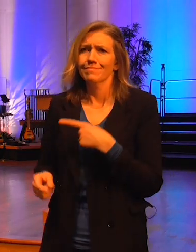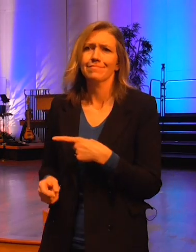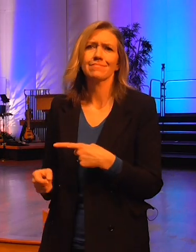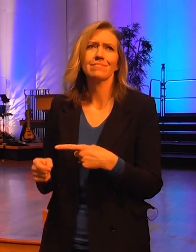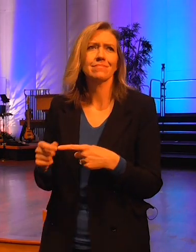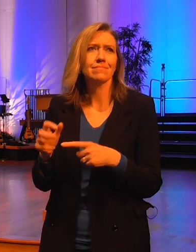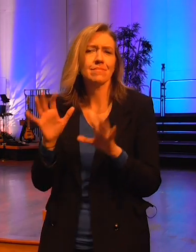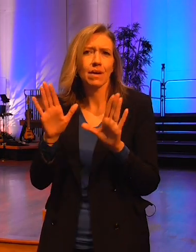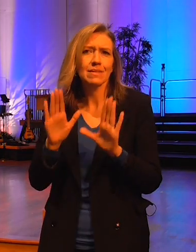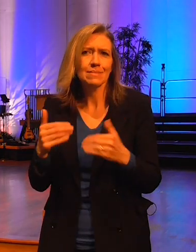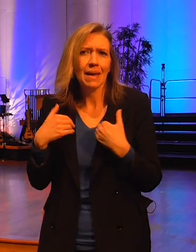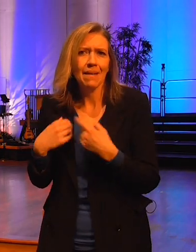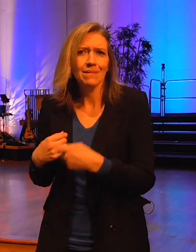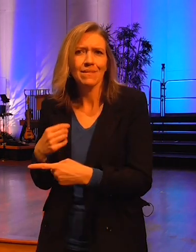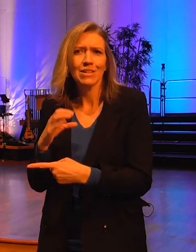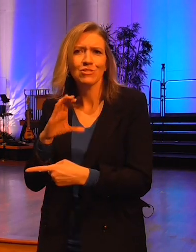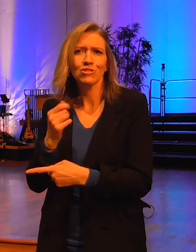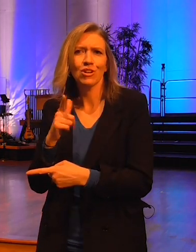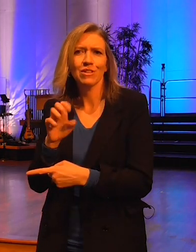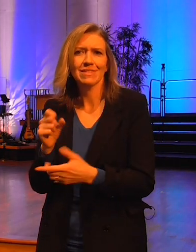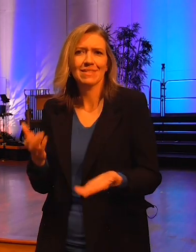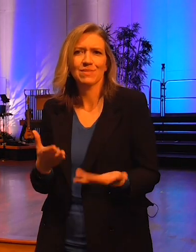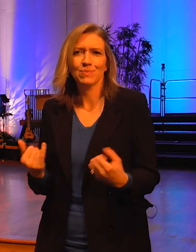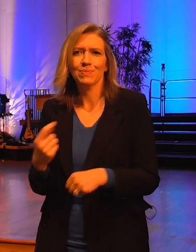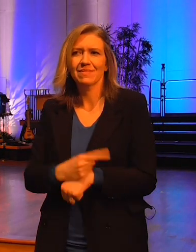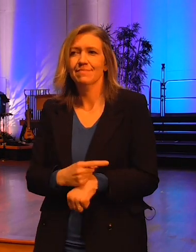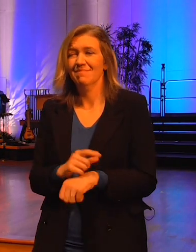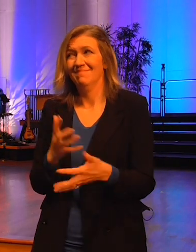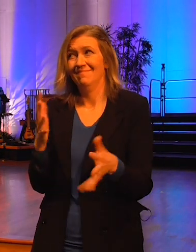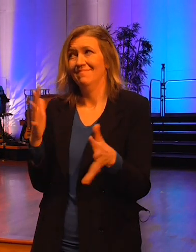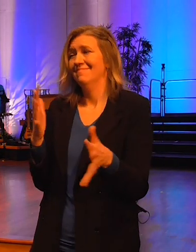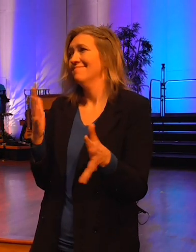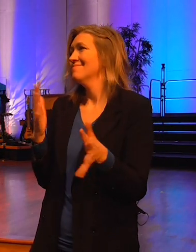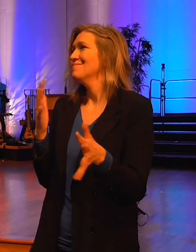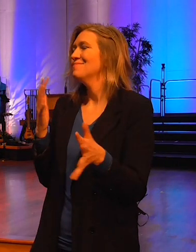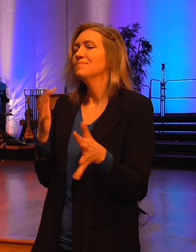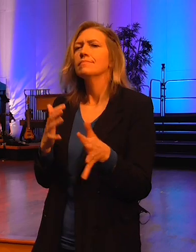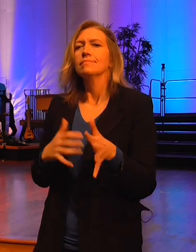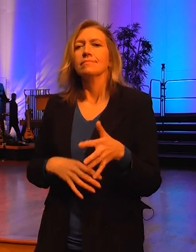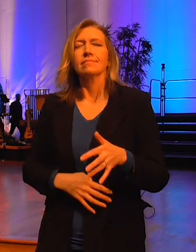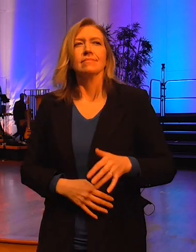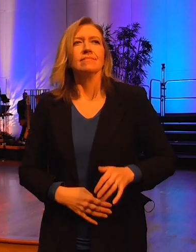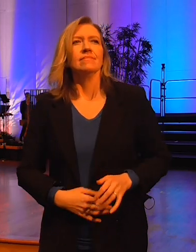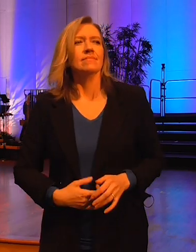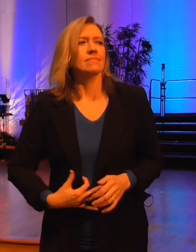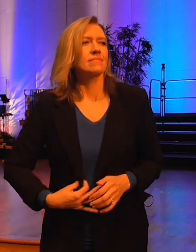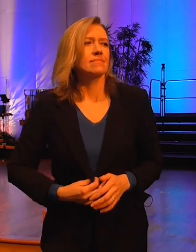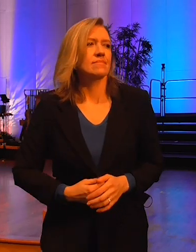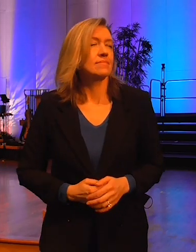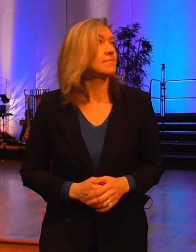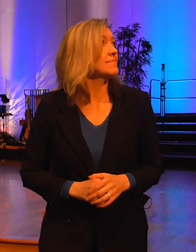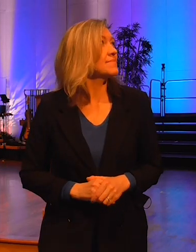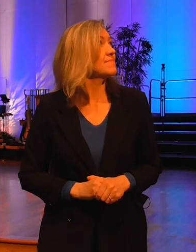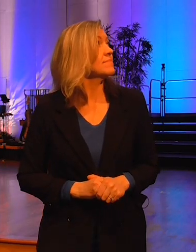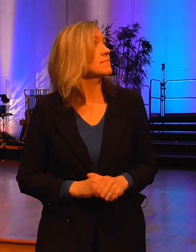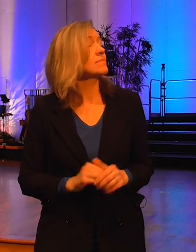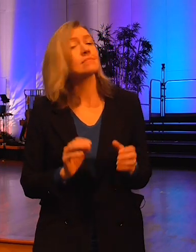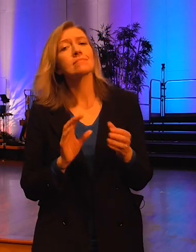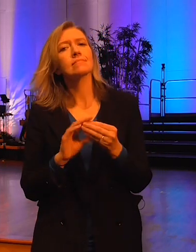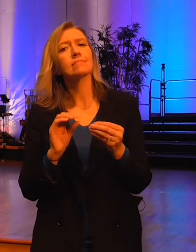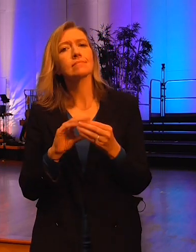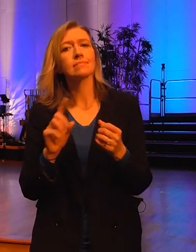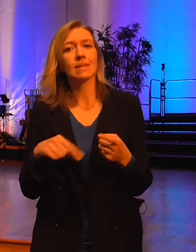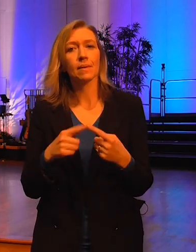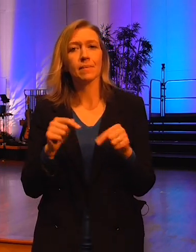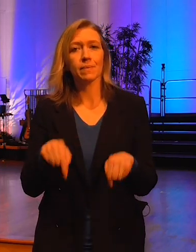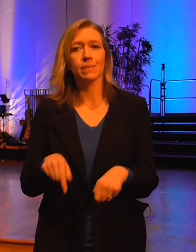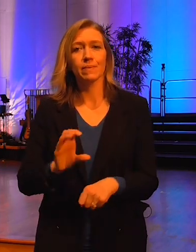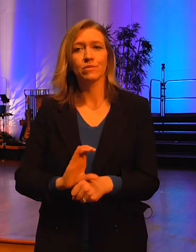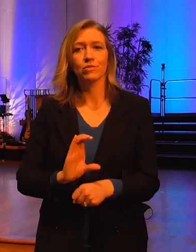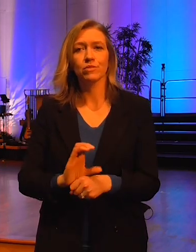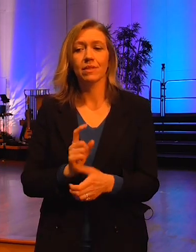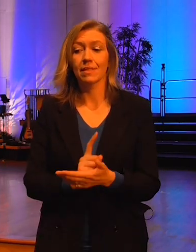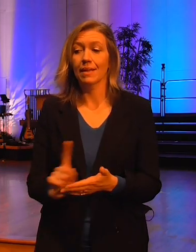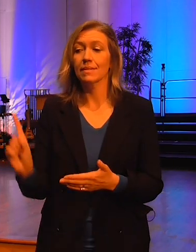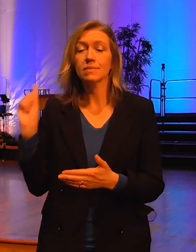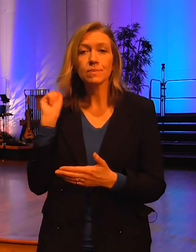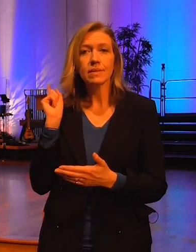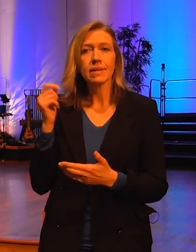today um speaking about Mile High Church uh last week we had kind of an online community